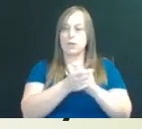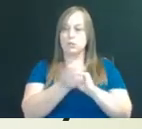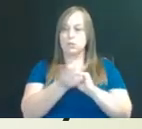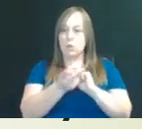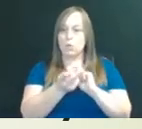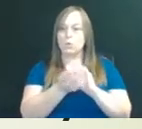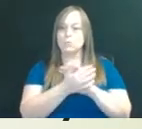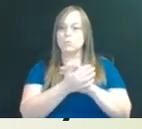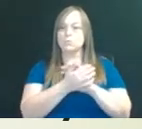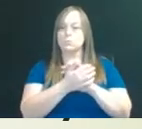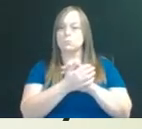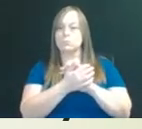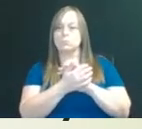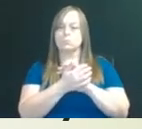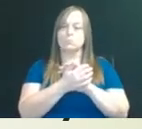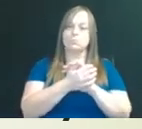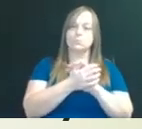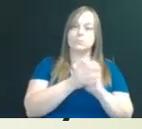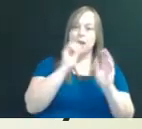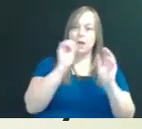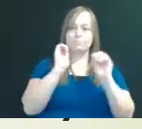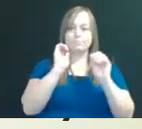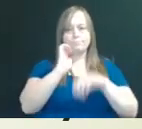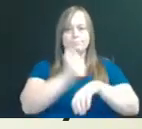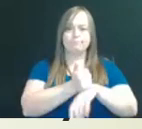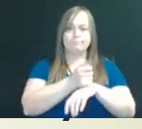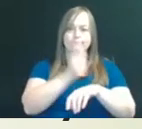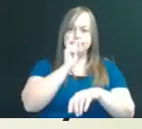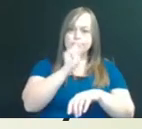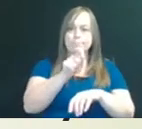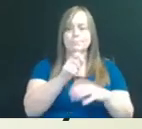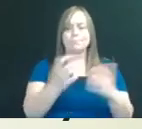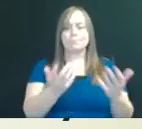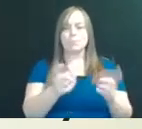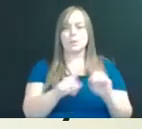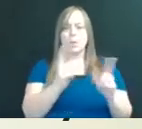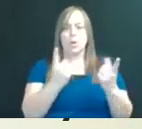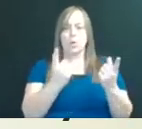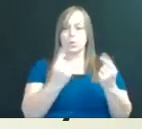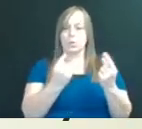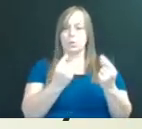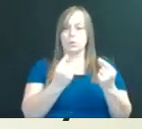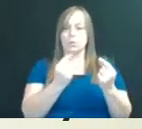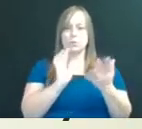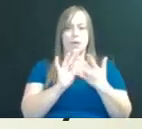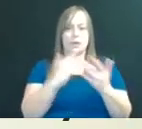They're not necessarily set in stone. I mean, what you could do is contact us first as CAP